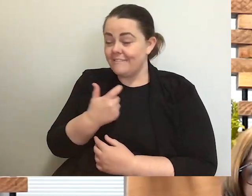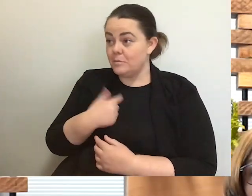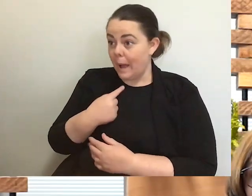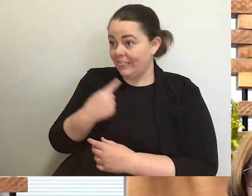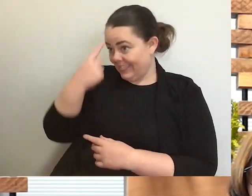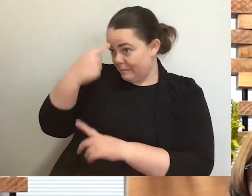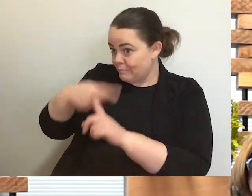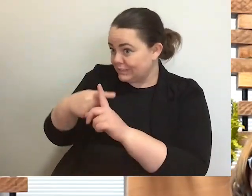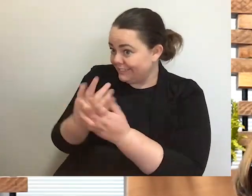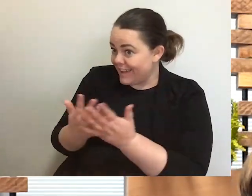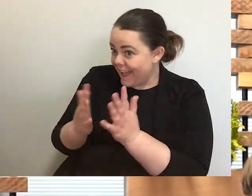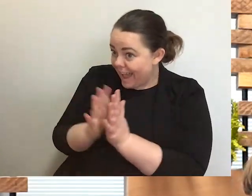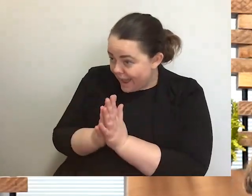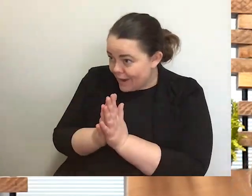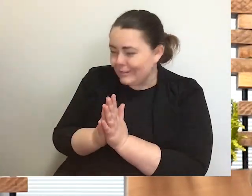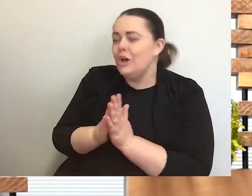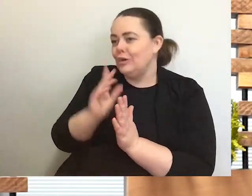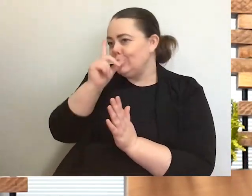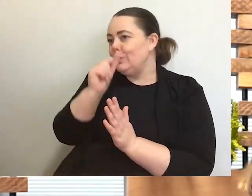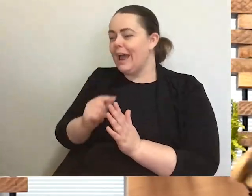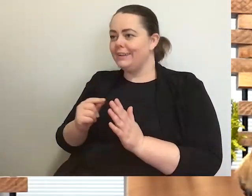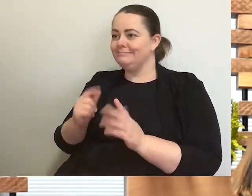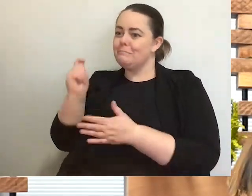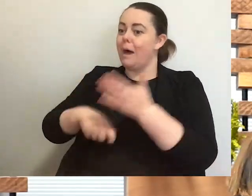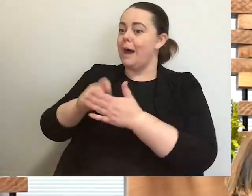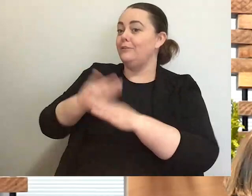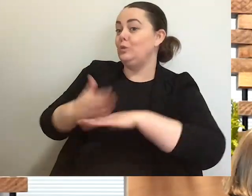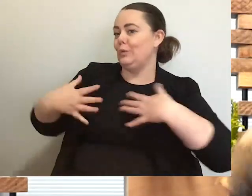as an opportunity to treat yourself to an entire new wardrobe. I did.